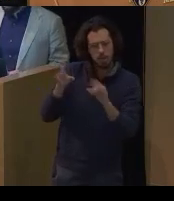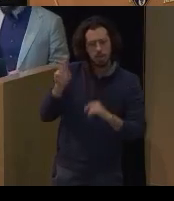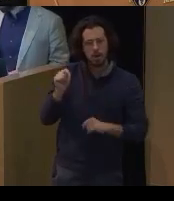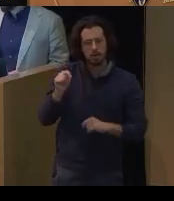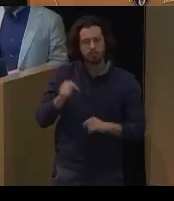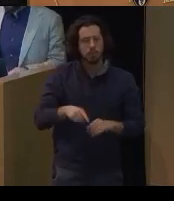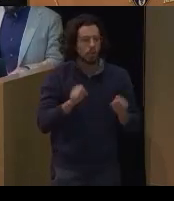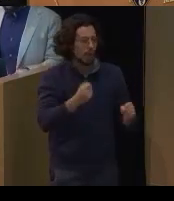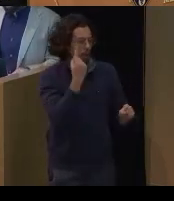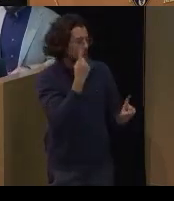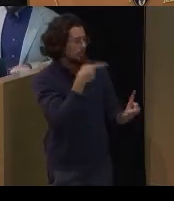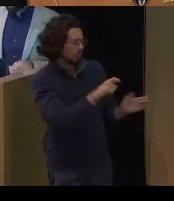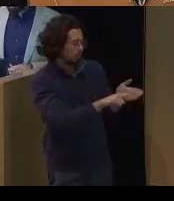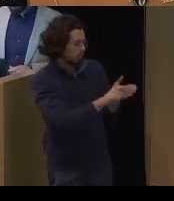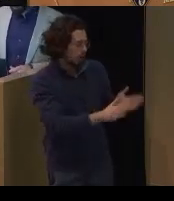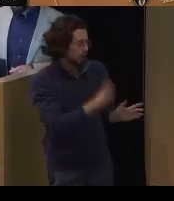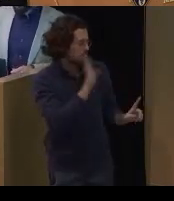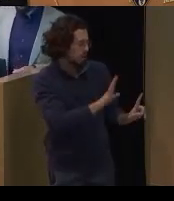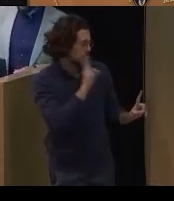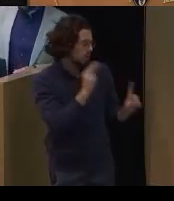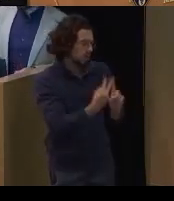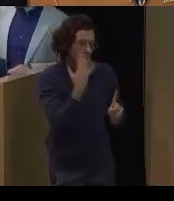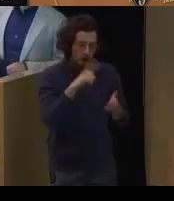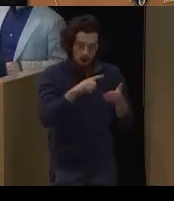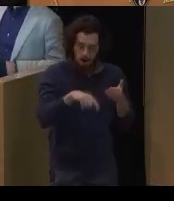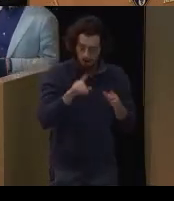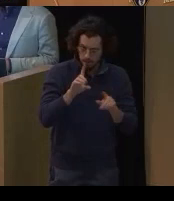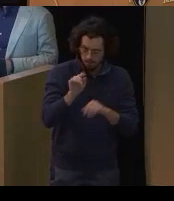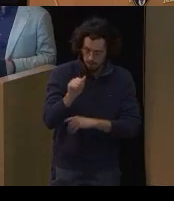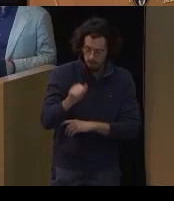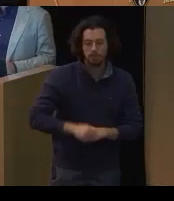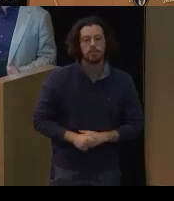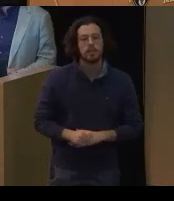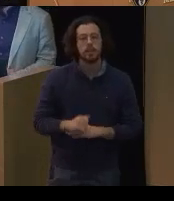if you take a look at some of the outcome data so schizophrenia is a top 10 leading cause of